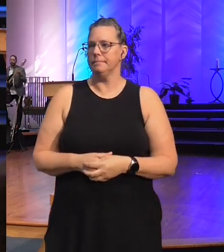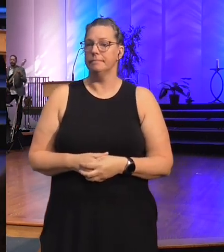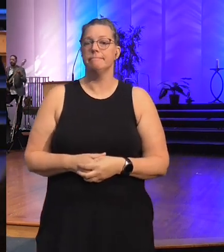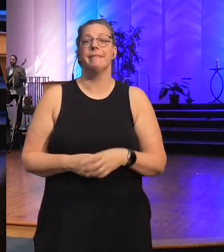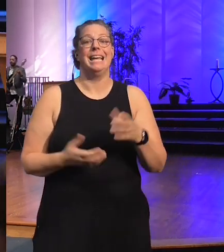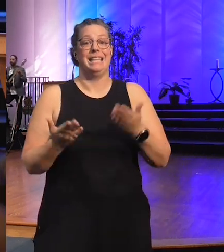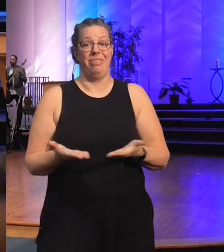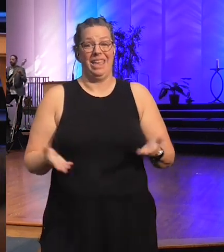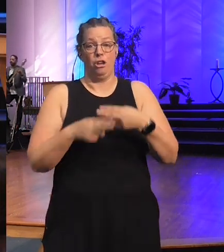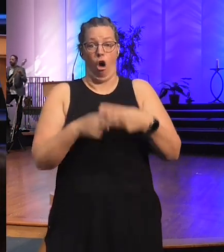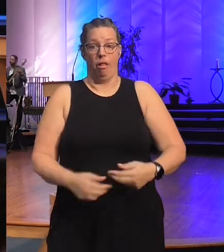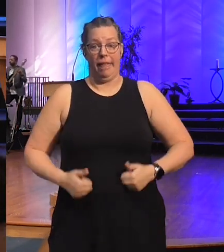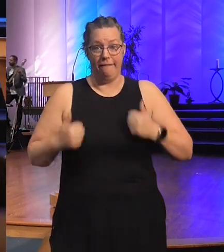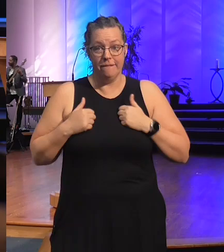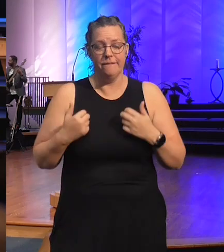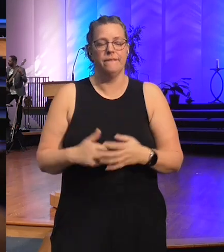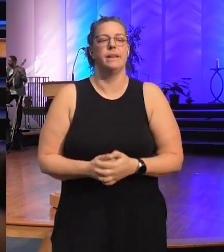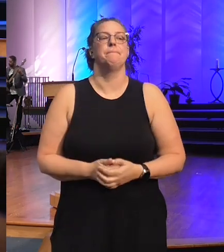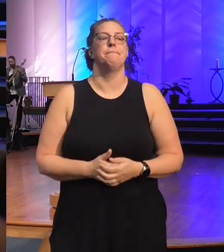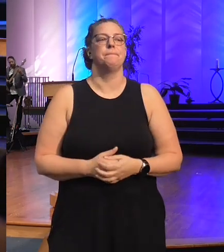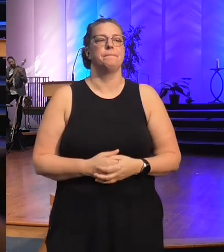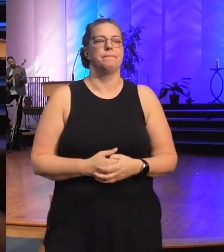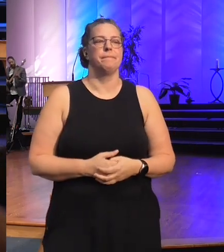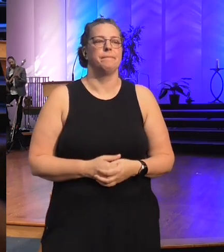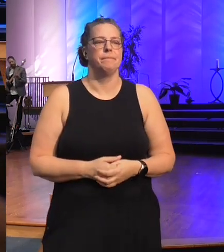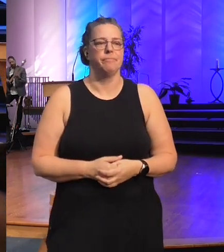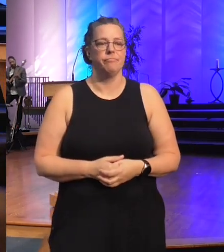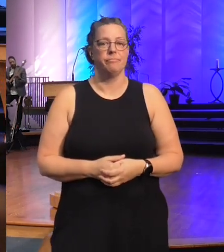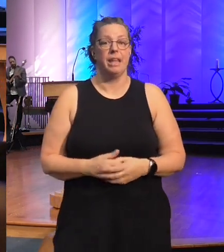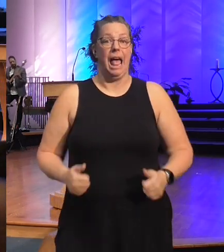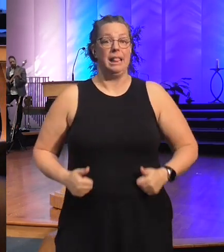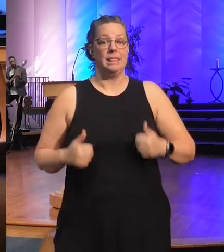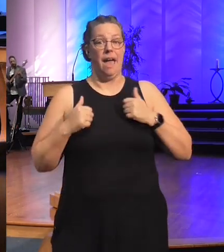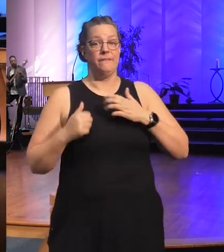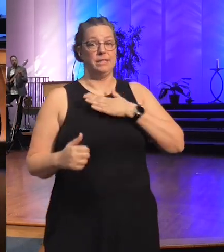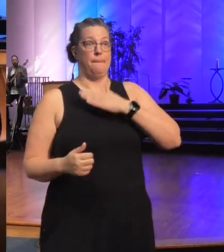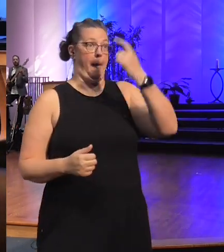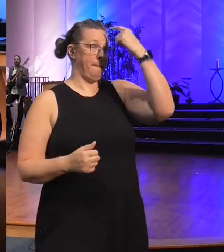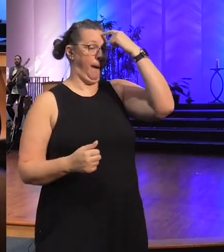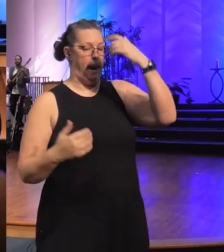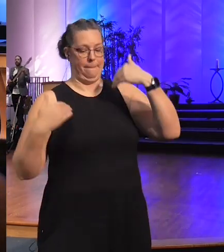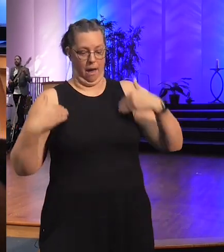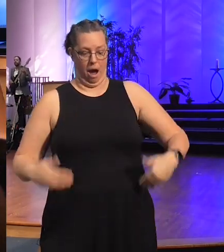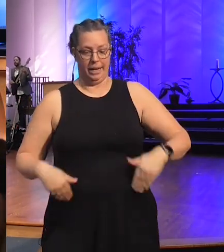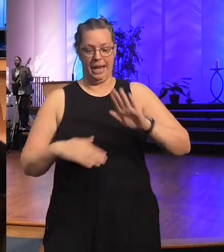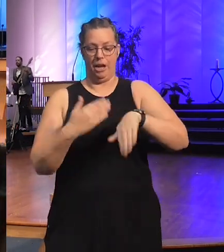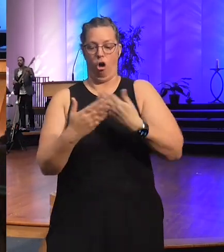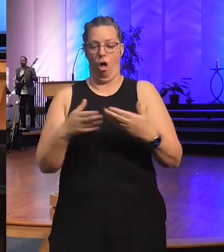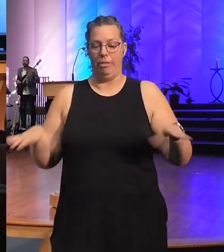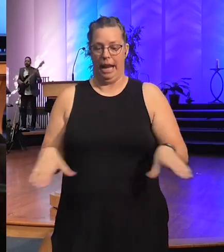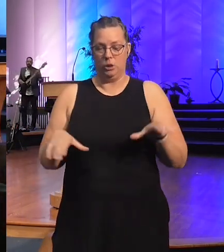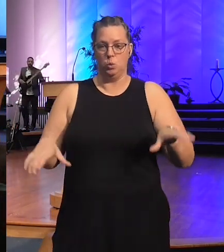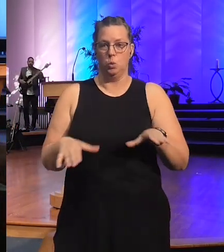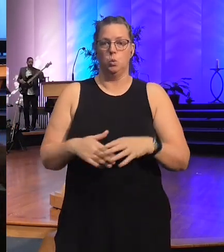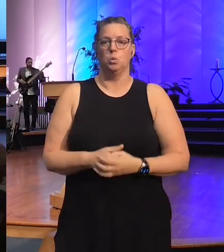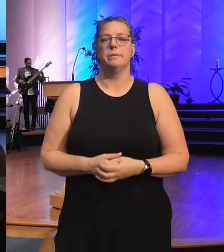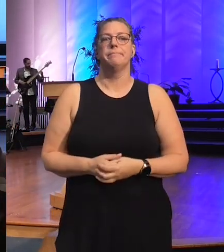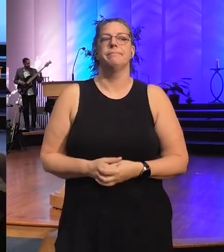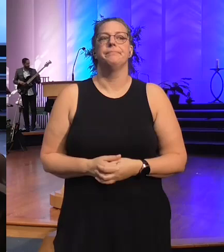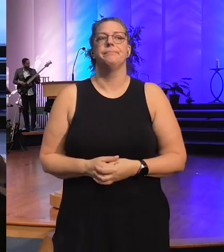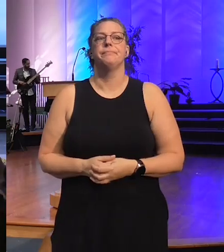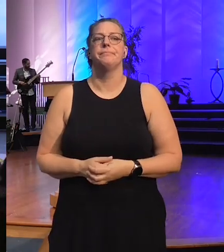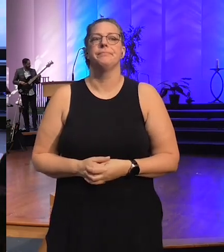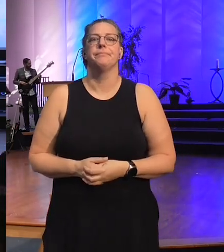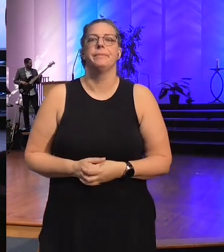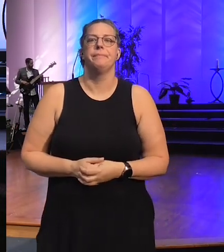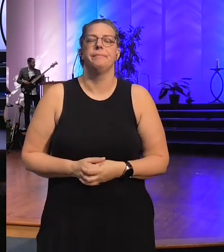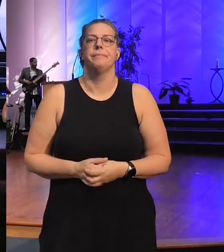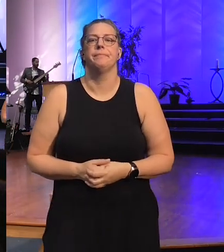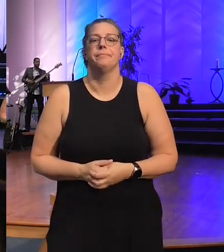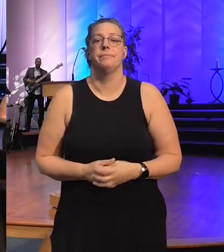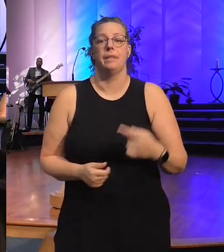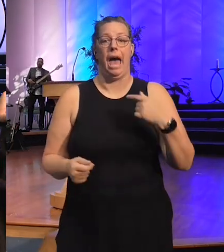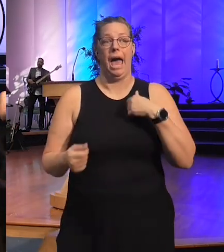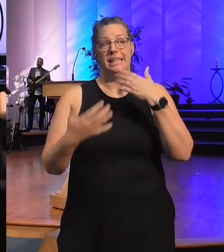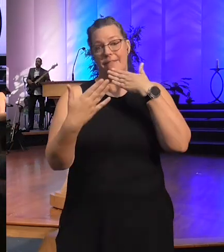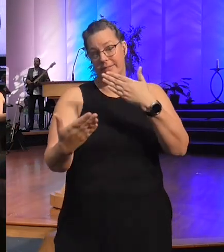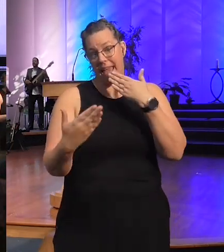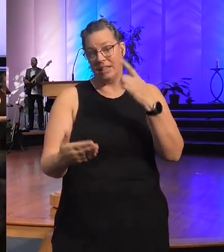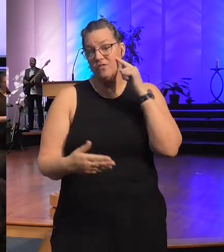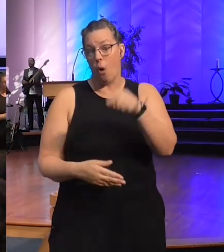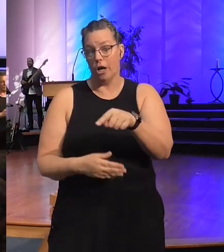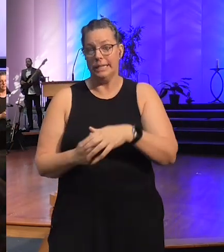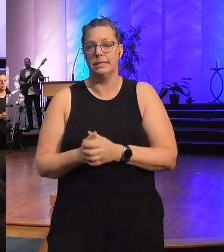this thing called life life is in my mind body and all that I do all I give thanks for it and